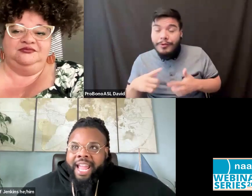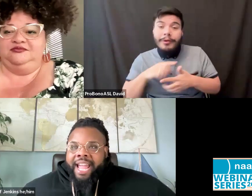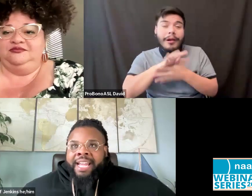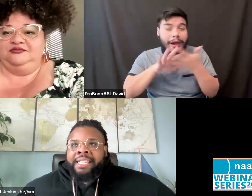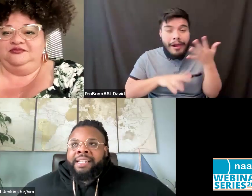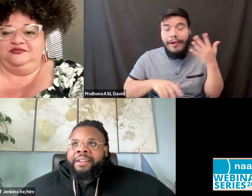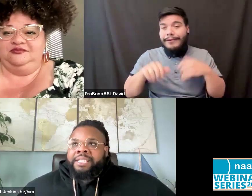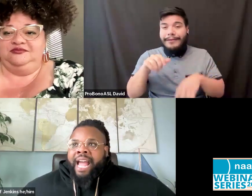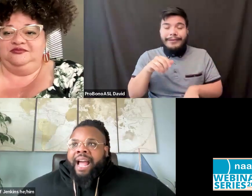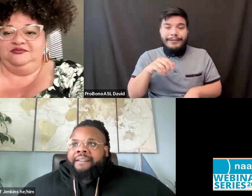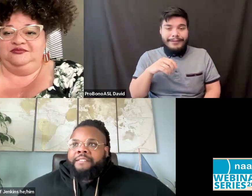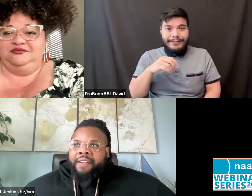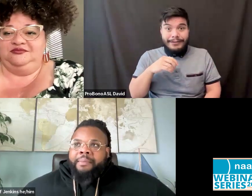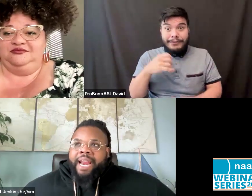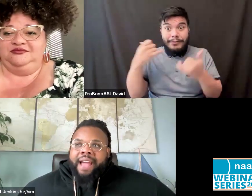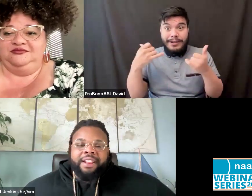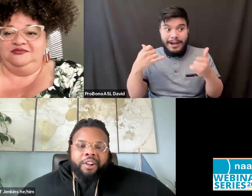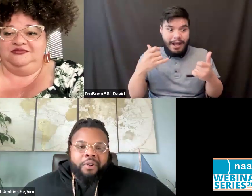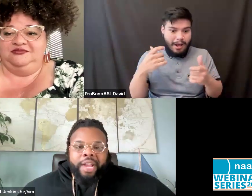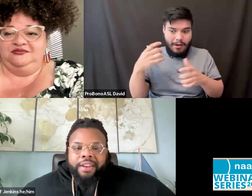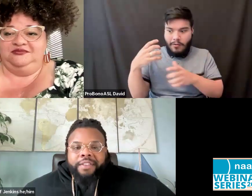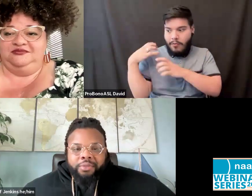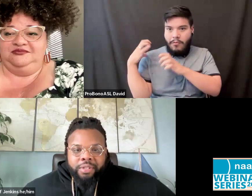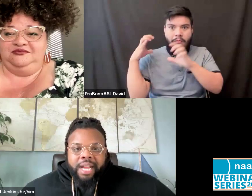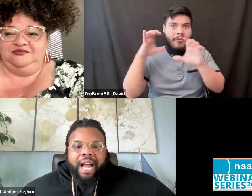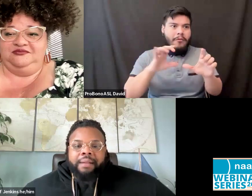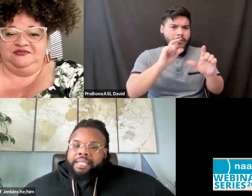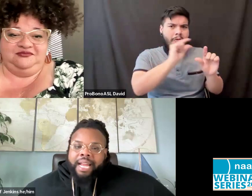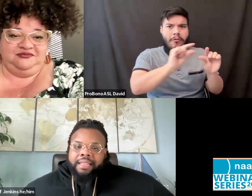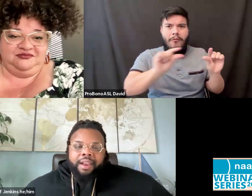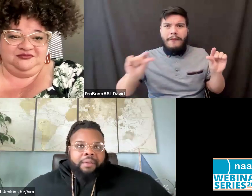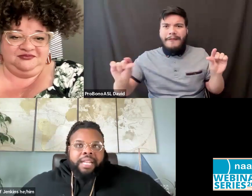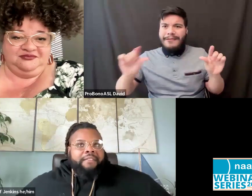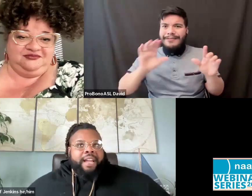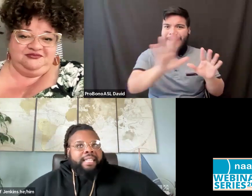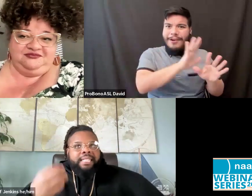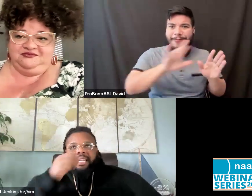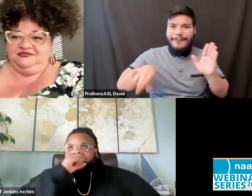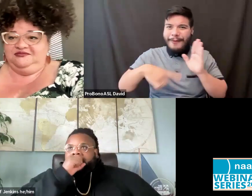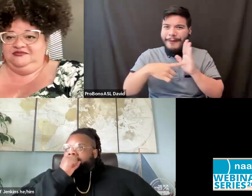And to have everybody have their own individual jobs that thought that was like, fantastic.